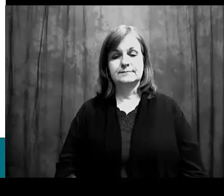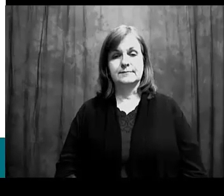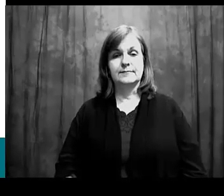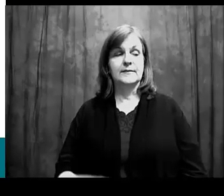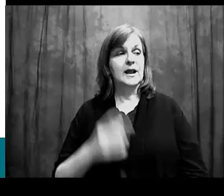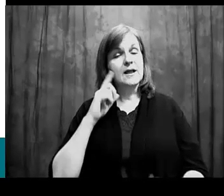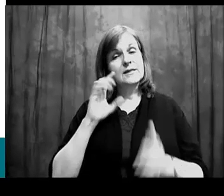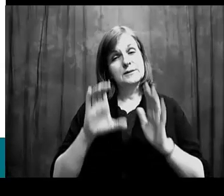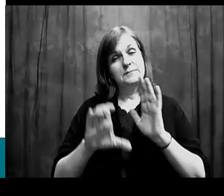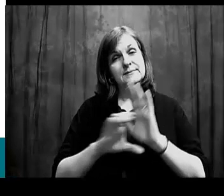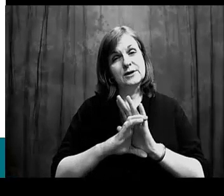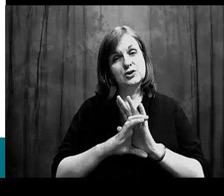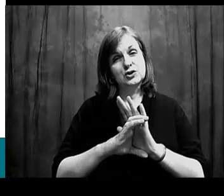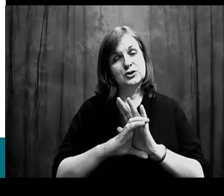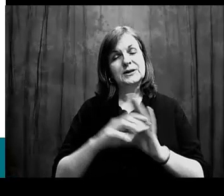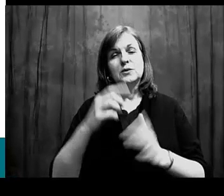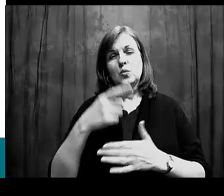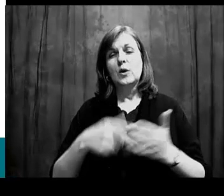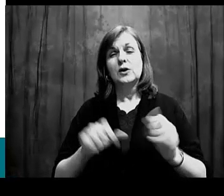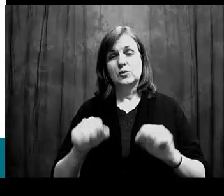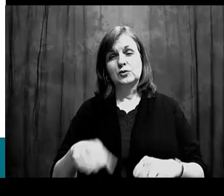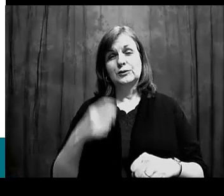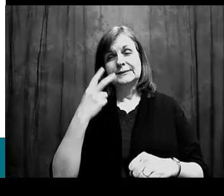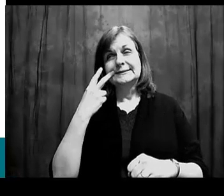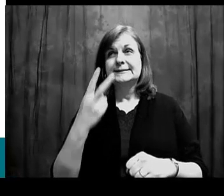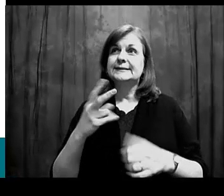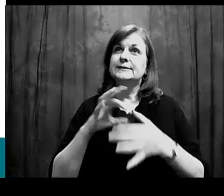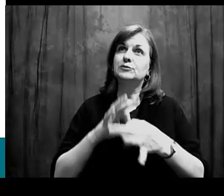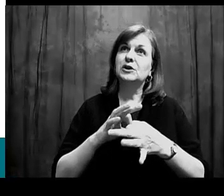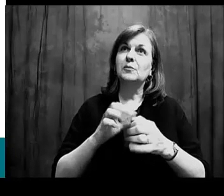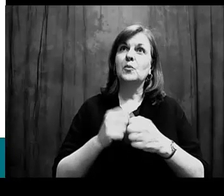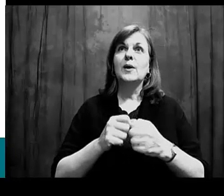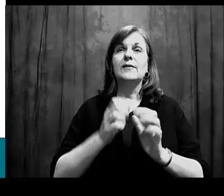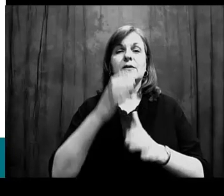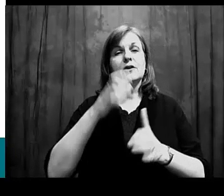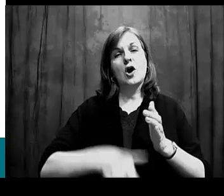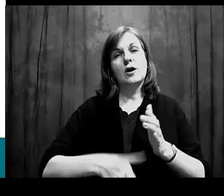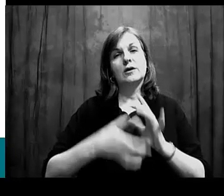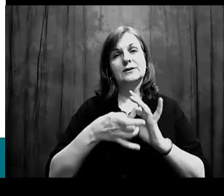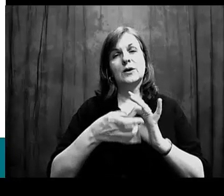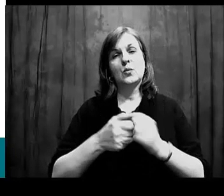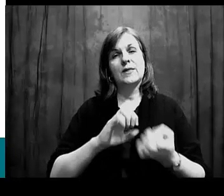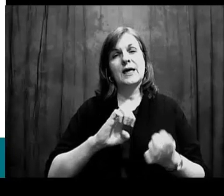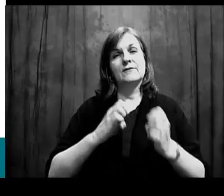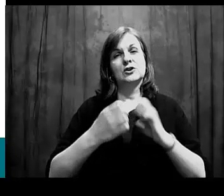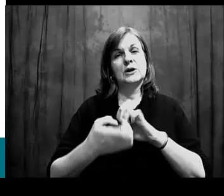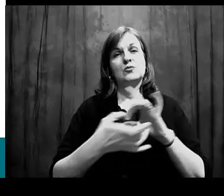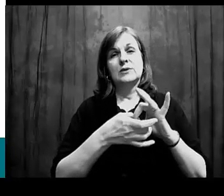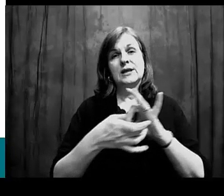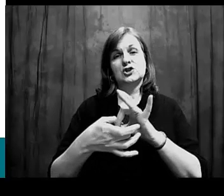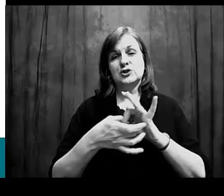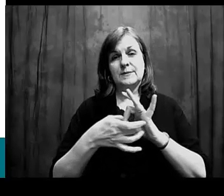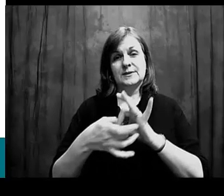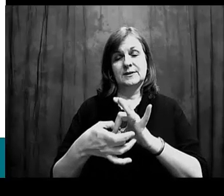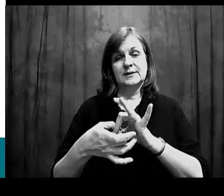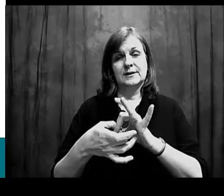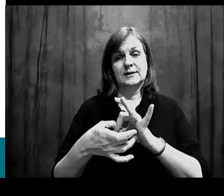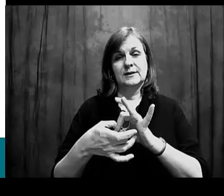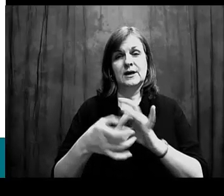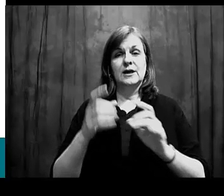if we look at something like this this is more what you would see in an article associated with evolutionary relationships